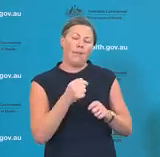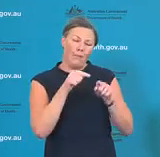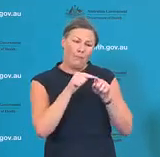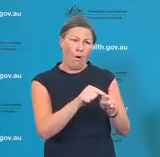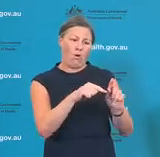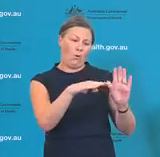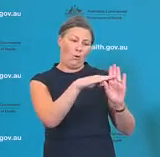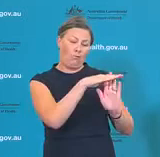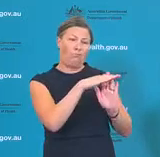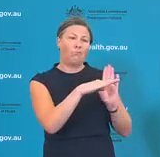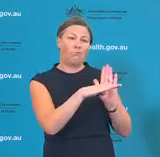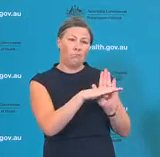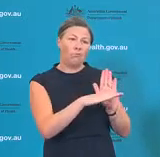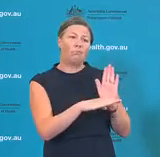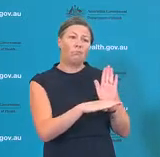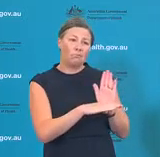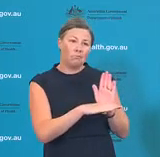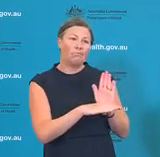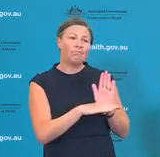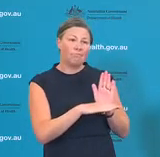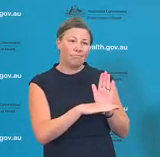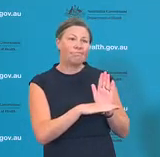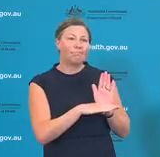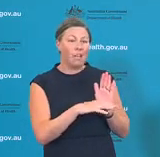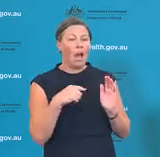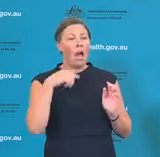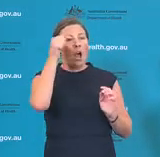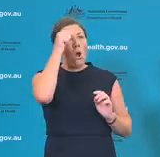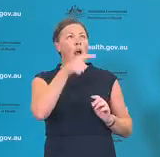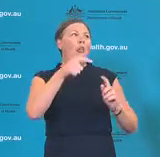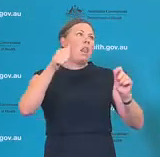road here and we've all heard those words on a number of occasions and